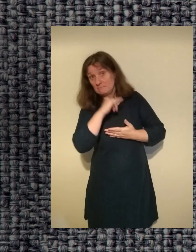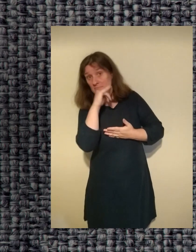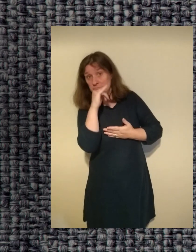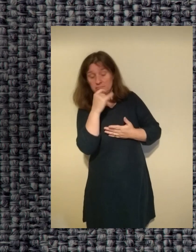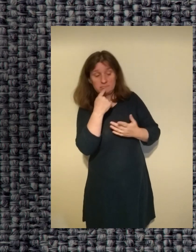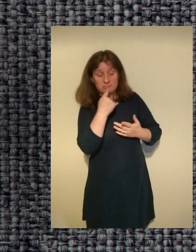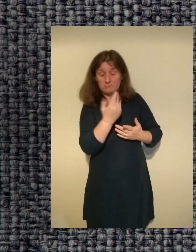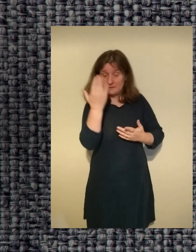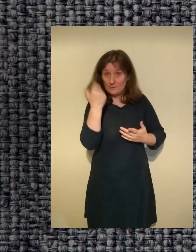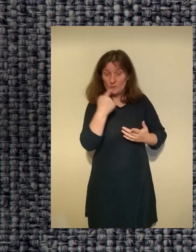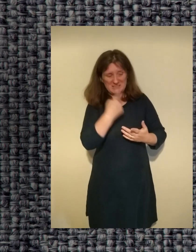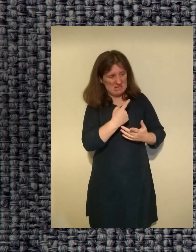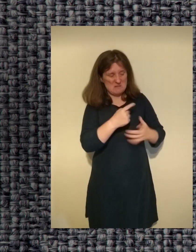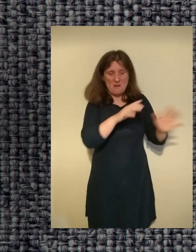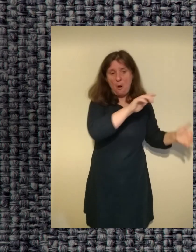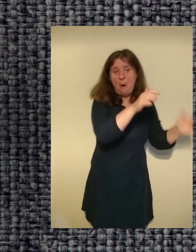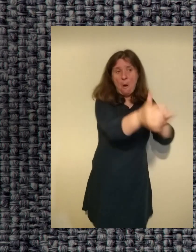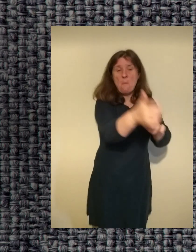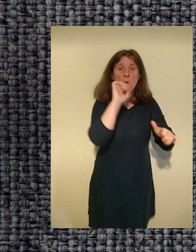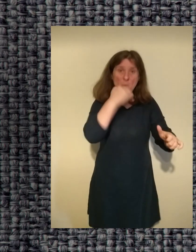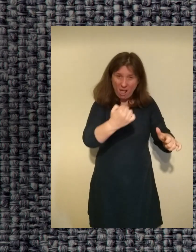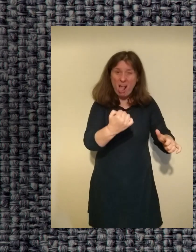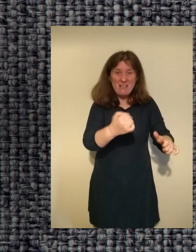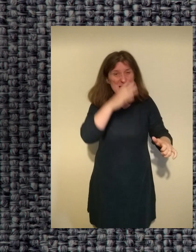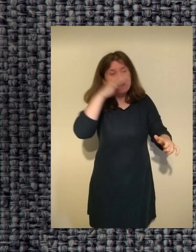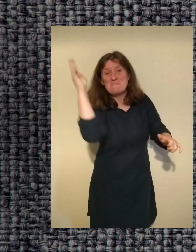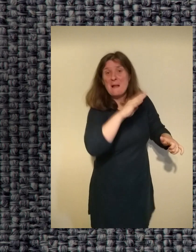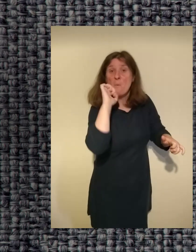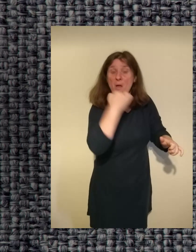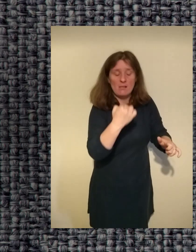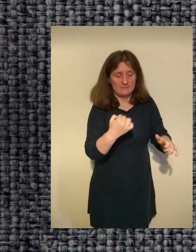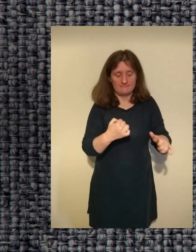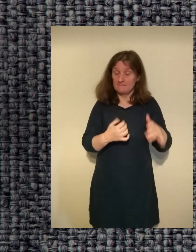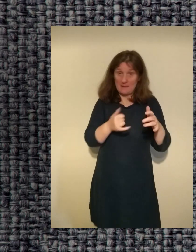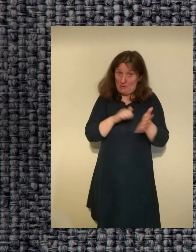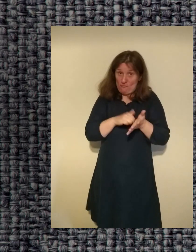us that before the tomb is opened she had protested that the body would smell. Maybe